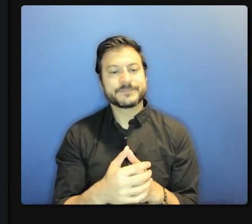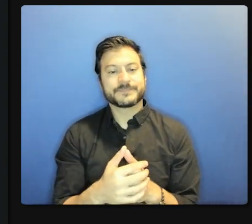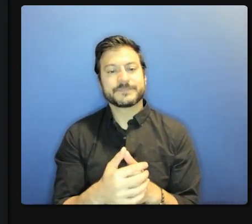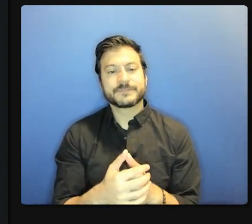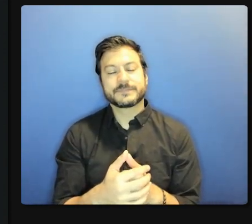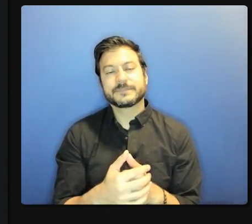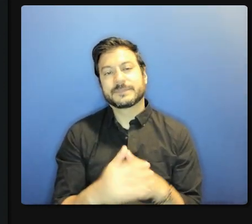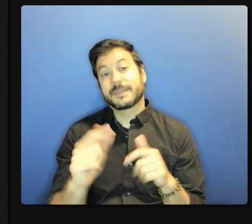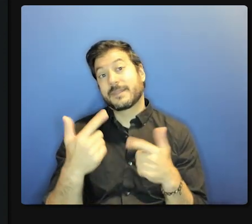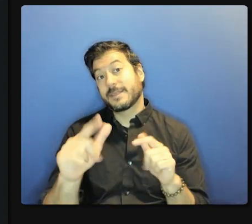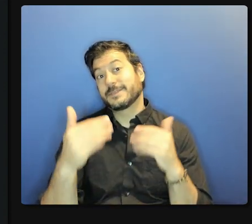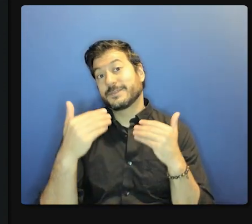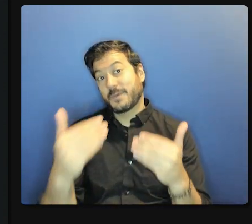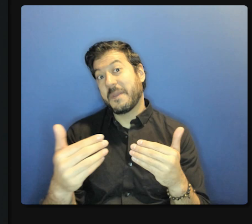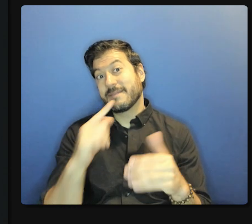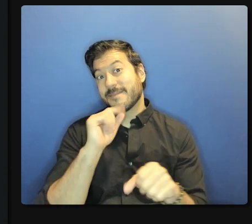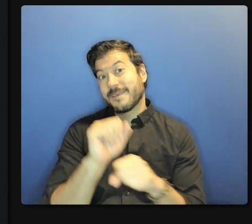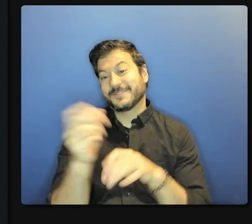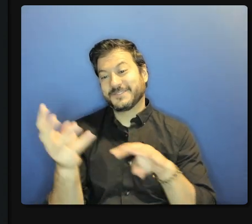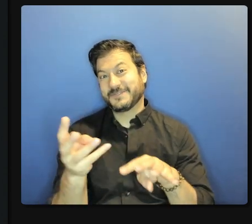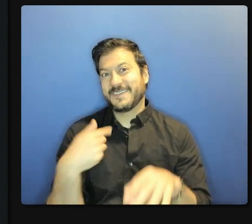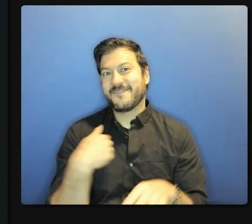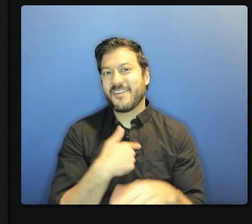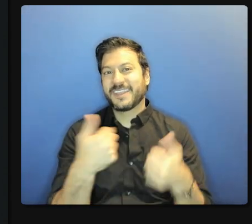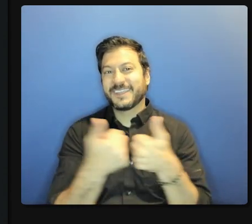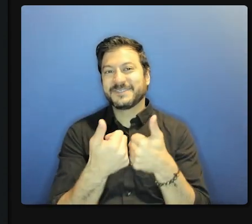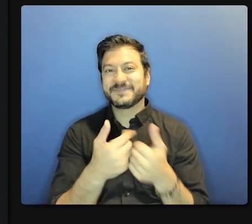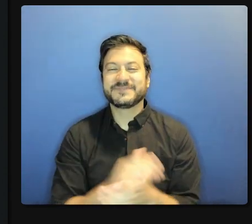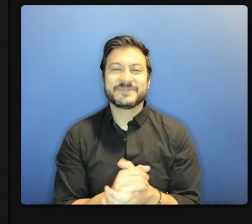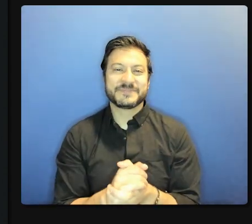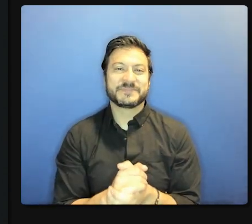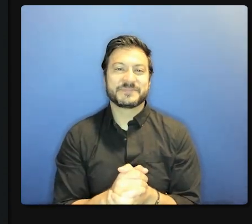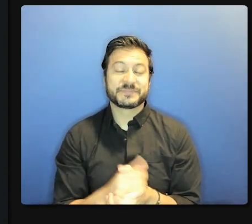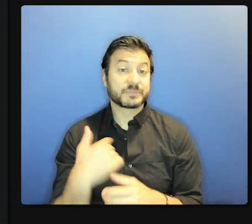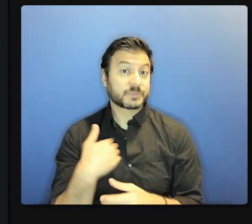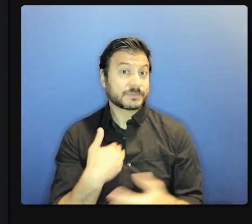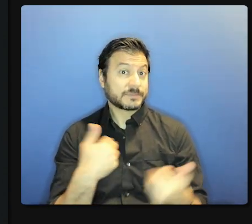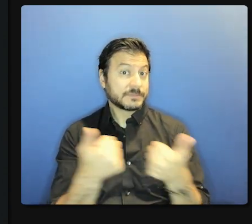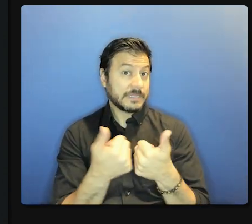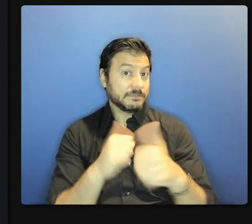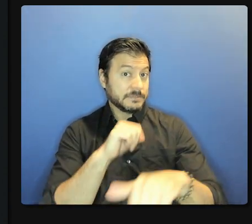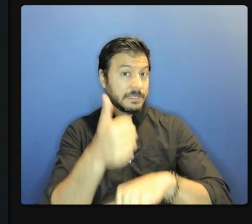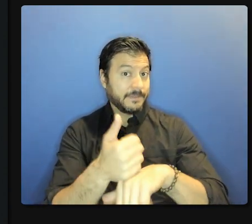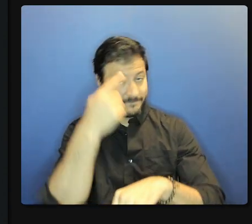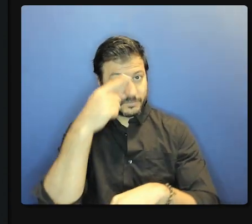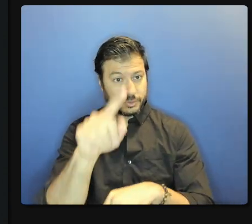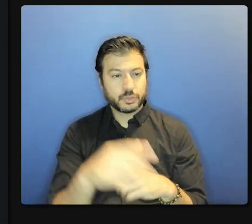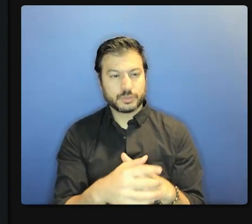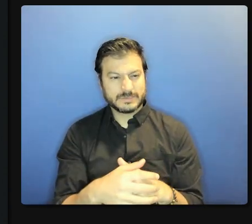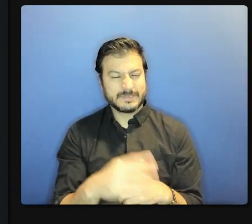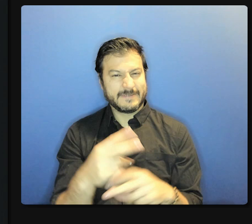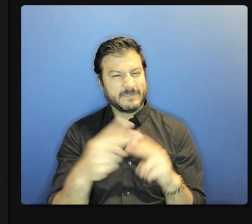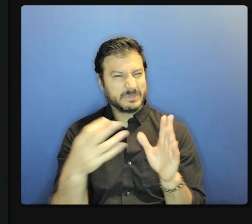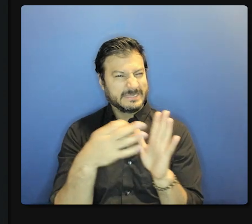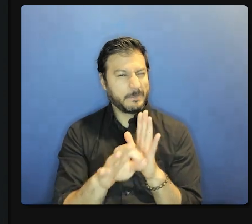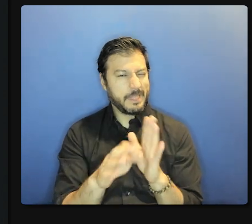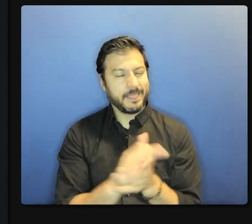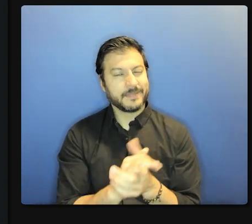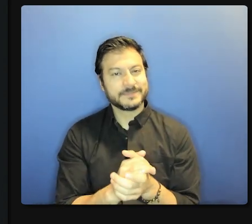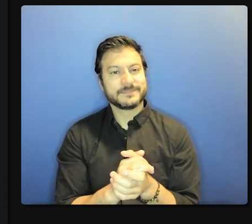Now, let's actually stream our game. We have a game set up for you which is fairly simple.